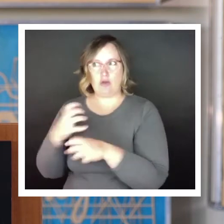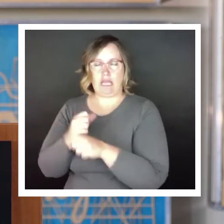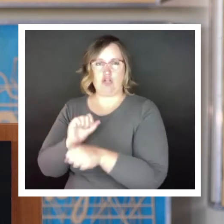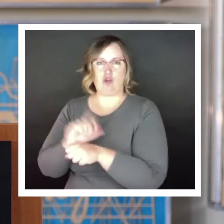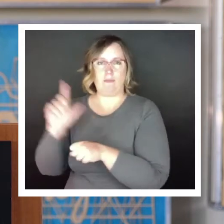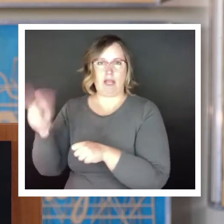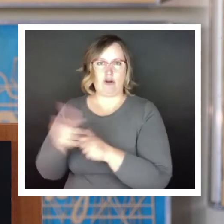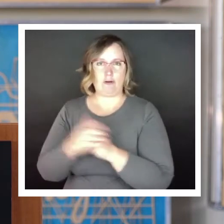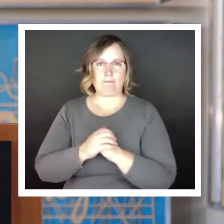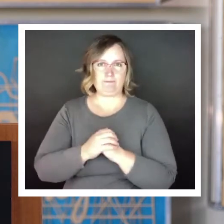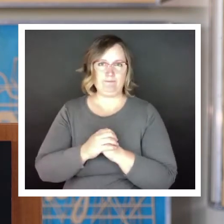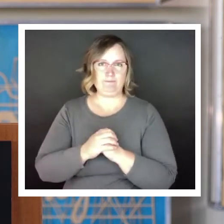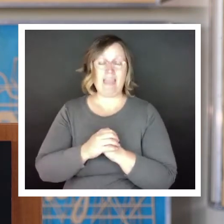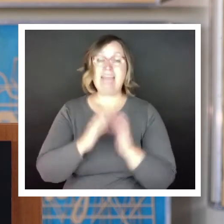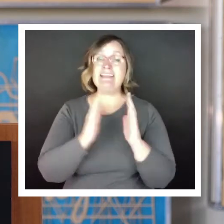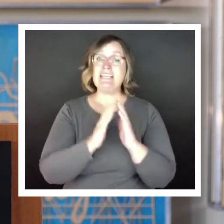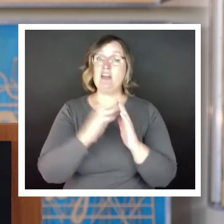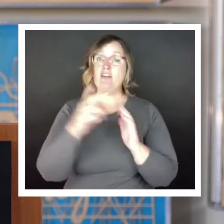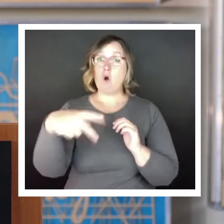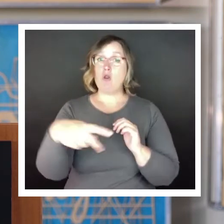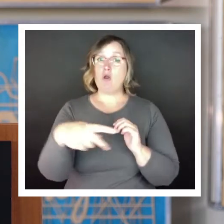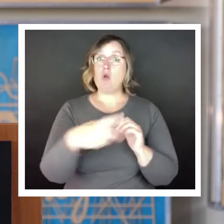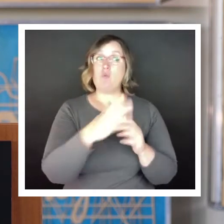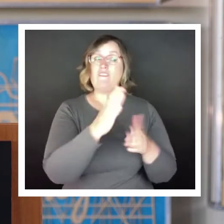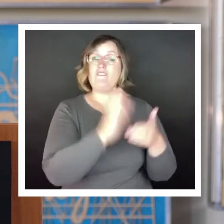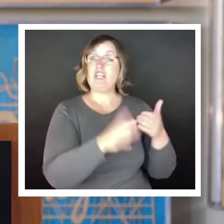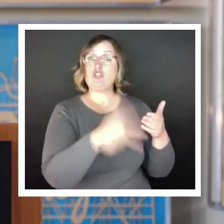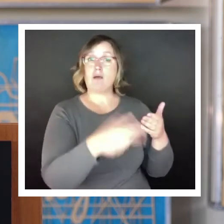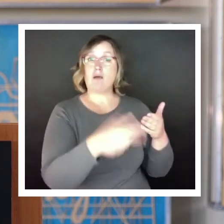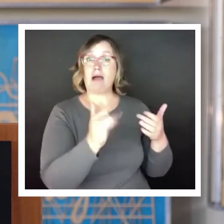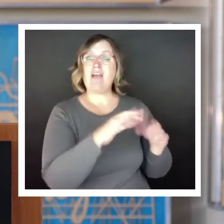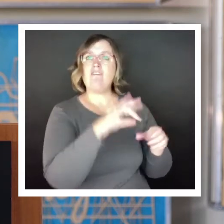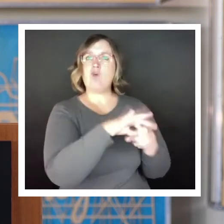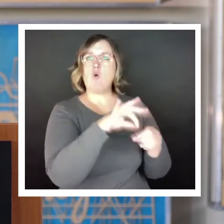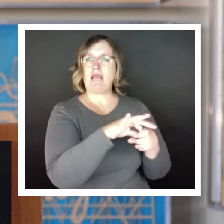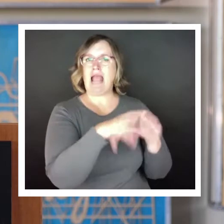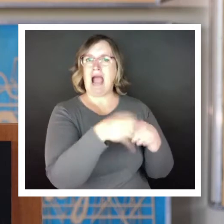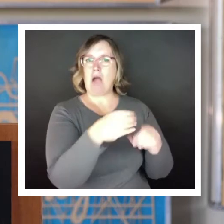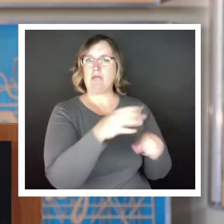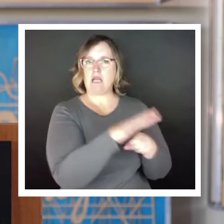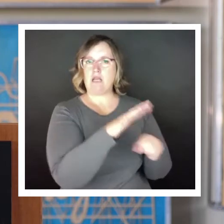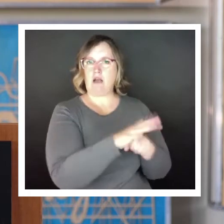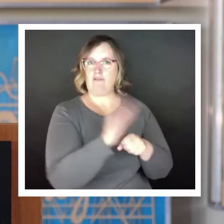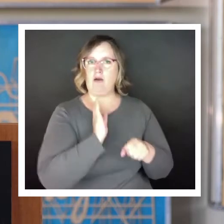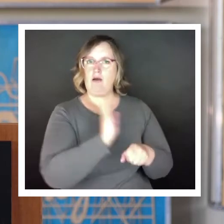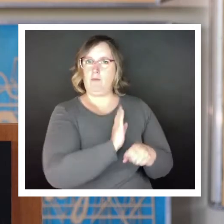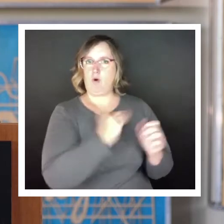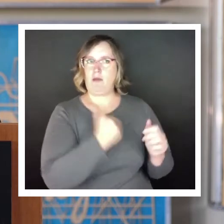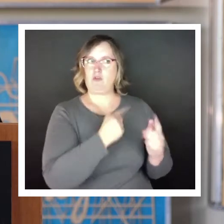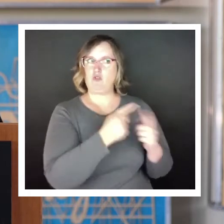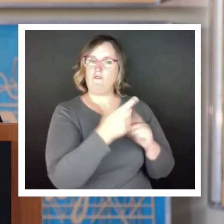And the City of Portland would finish up the job by voting out enough board members to force the district to clean up.